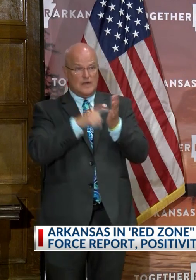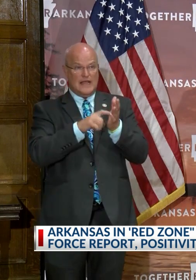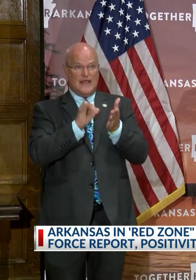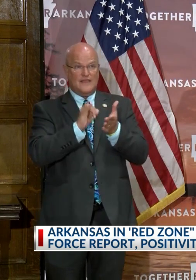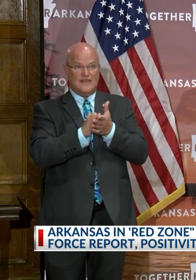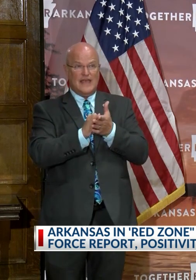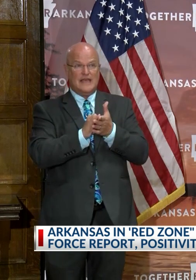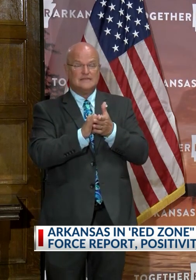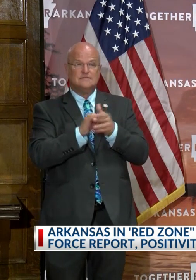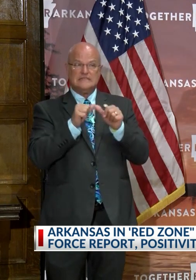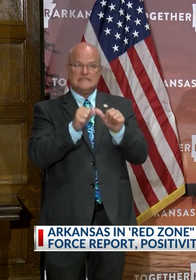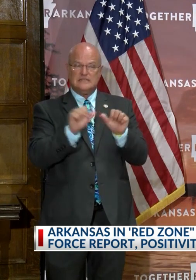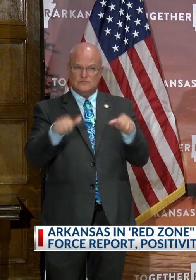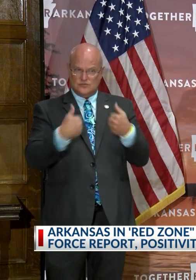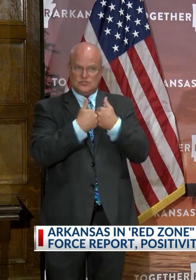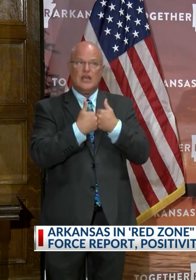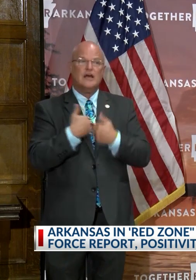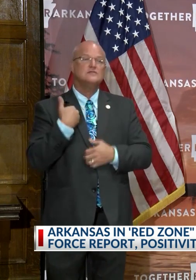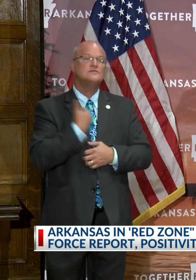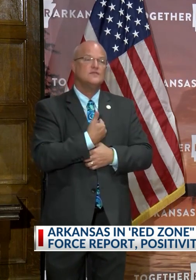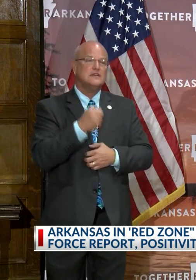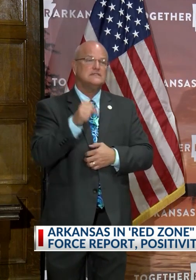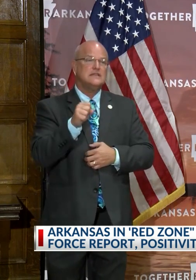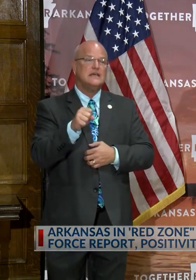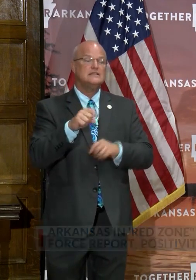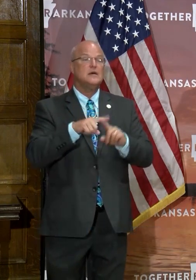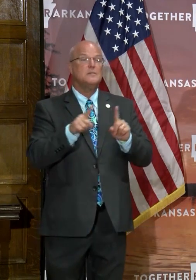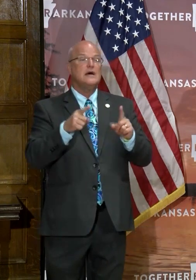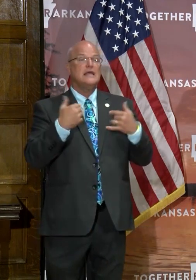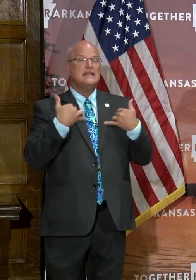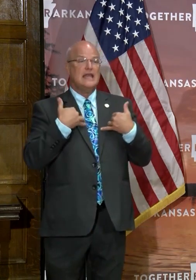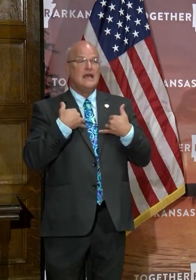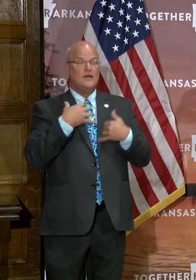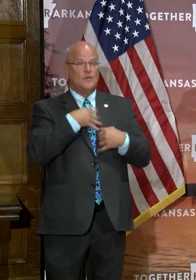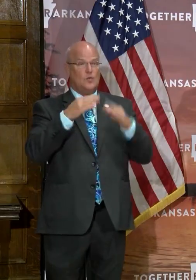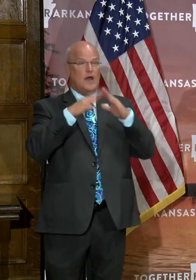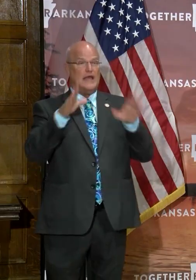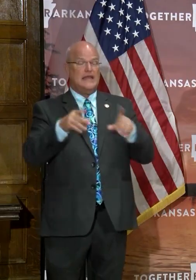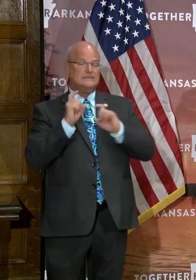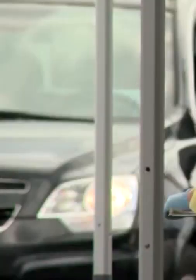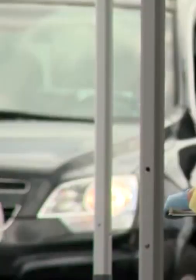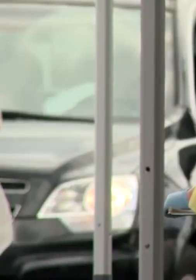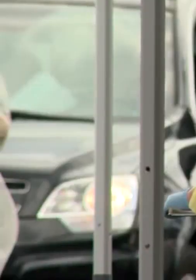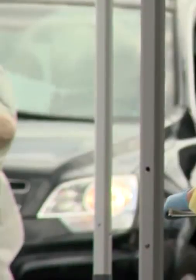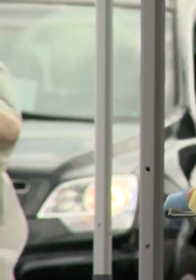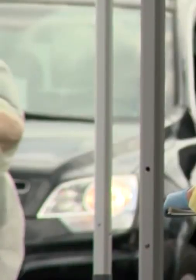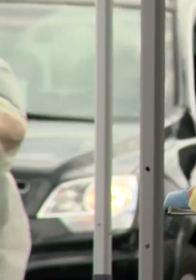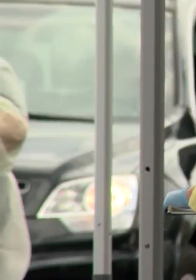continued challenge for us and they do have is the yellow